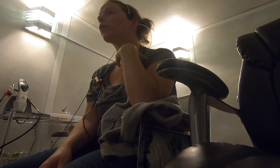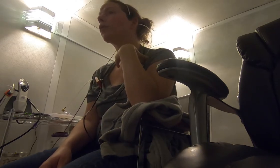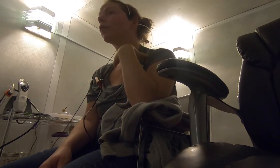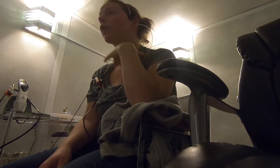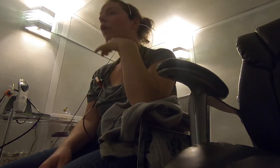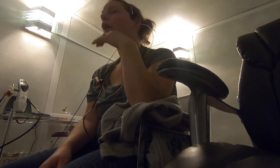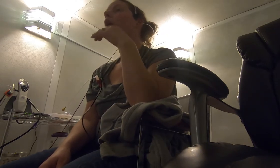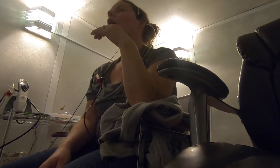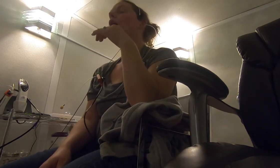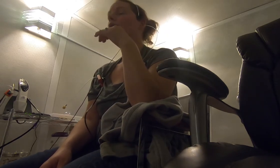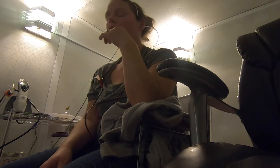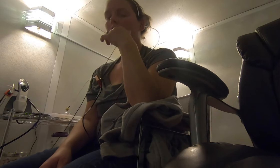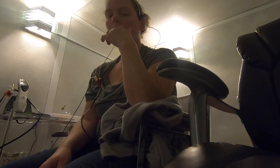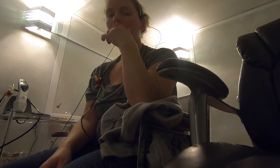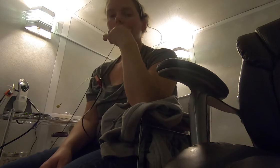ok